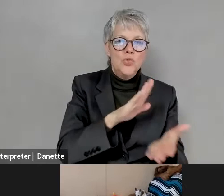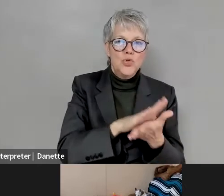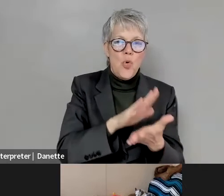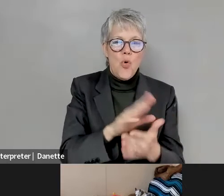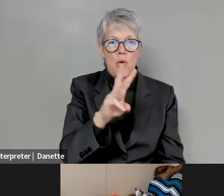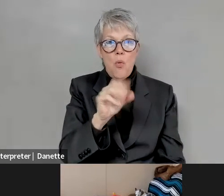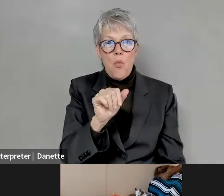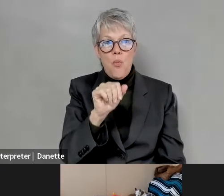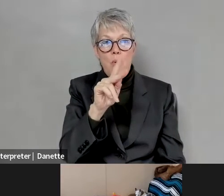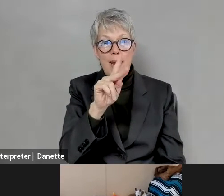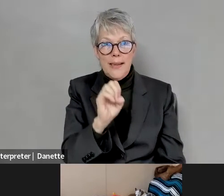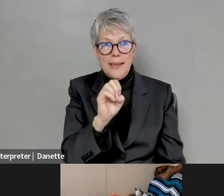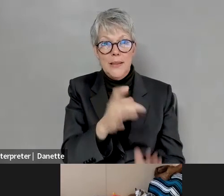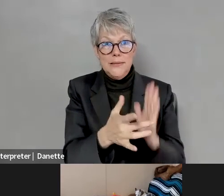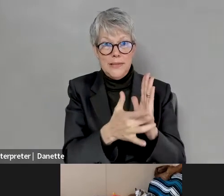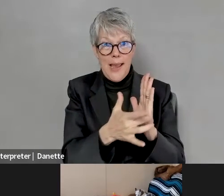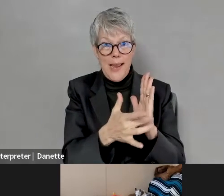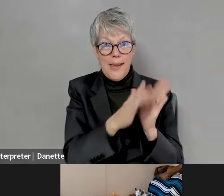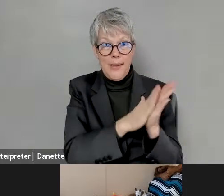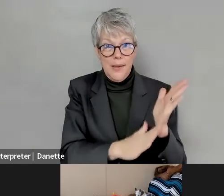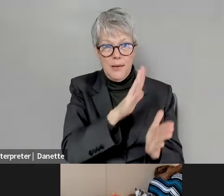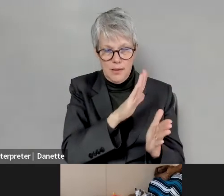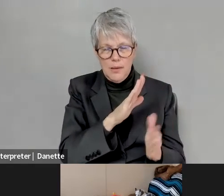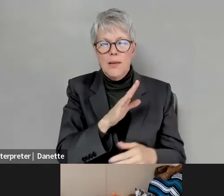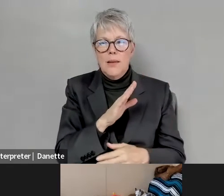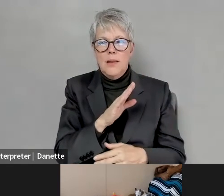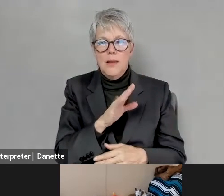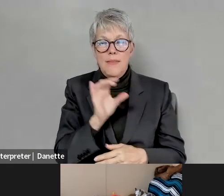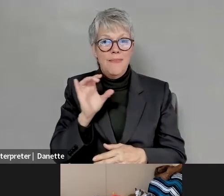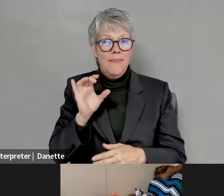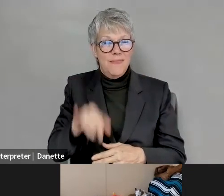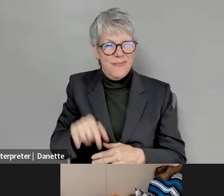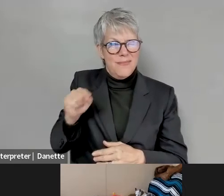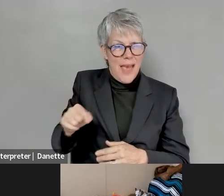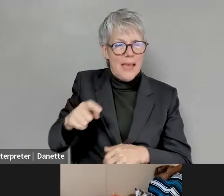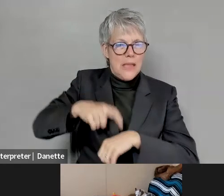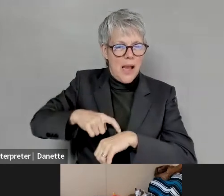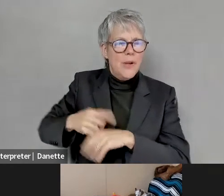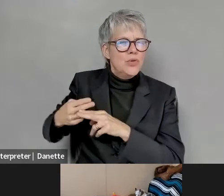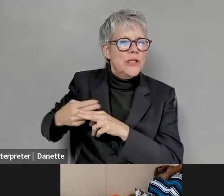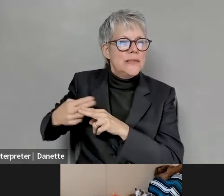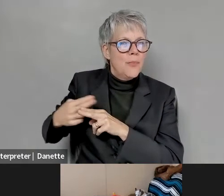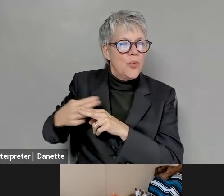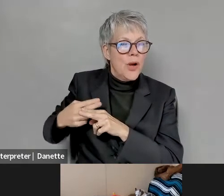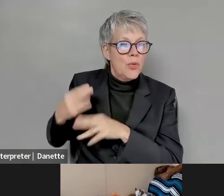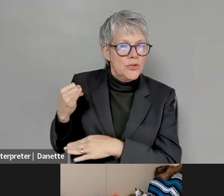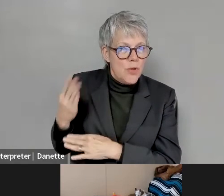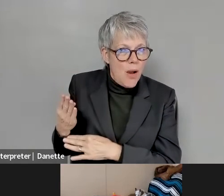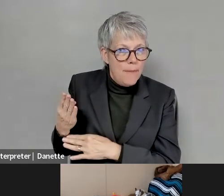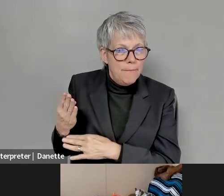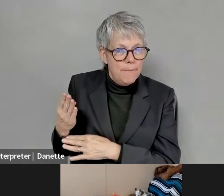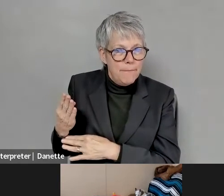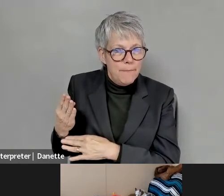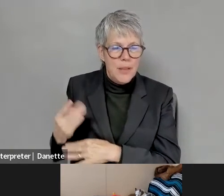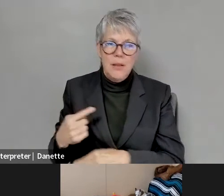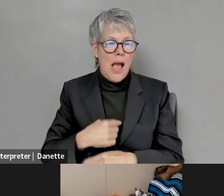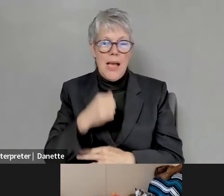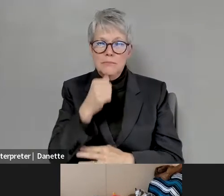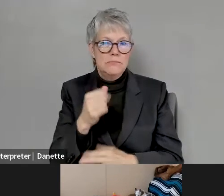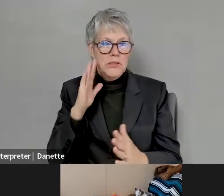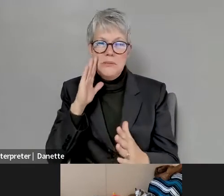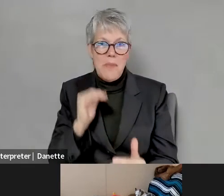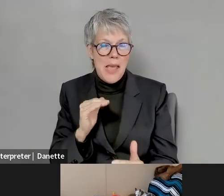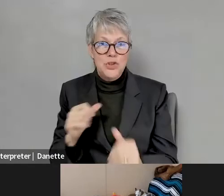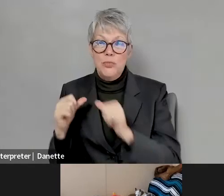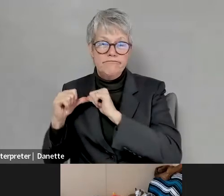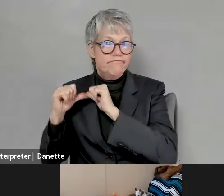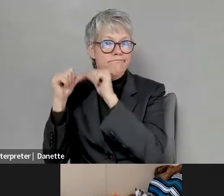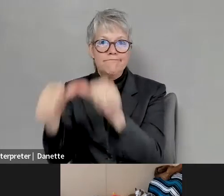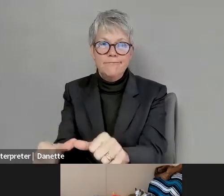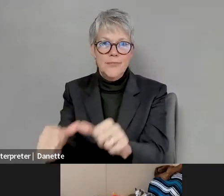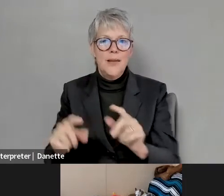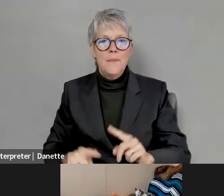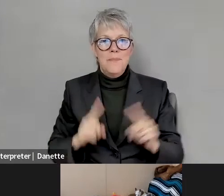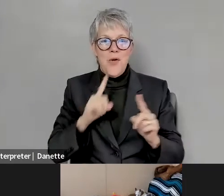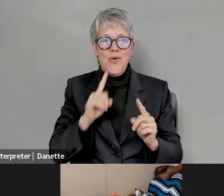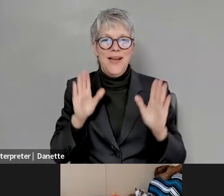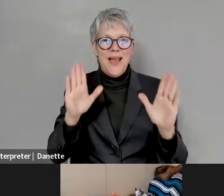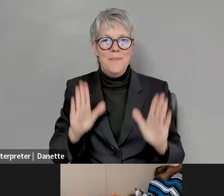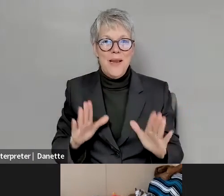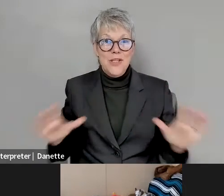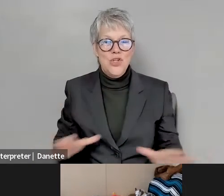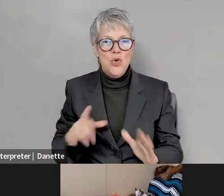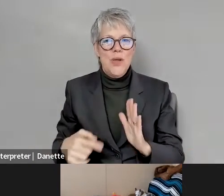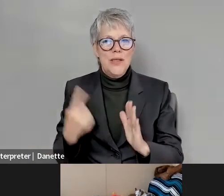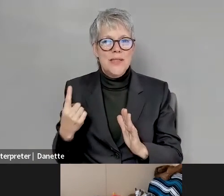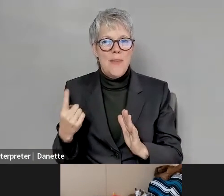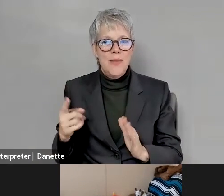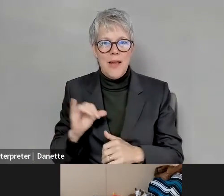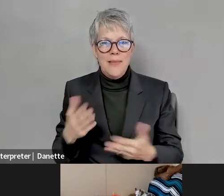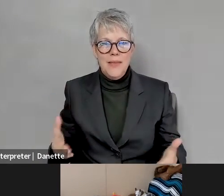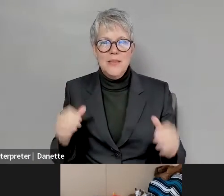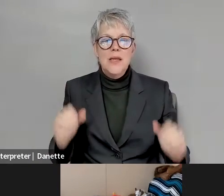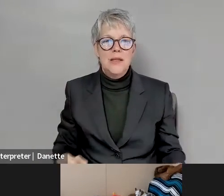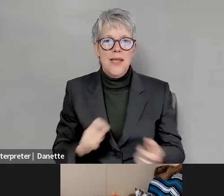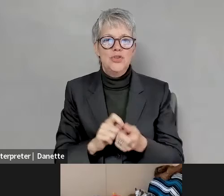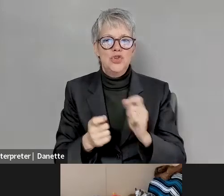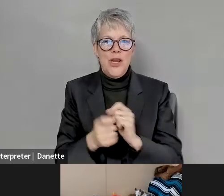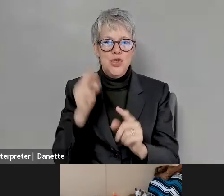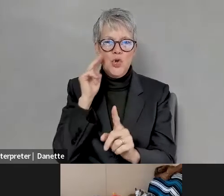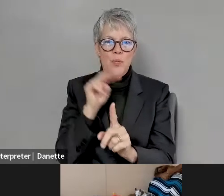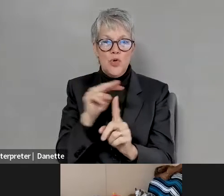Michael Smith: and um at the time. This was just a temporary job for me when I first started it, that I wouldn't have expected to have been in this long. But it's amazing how doing something like this can change a person and their perspective on where they want to go.